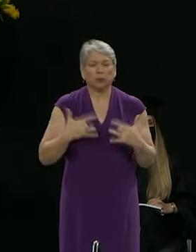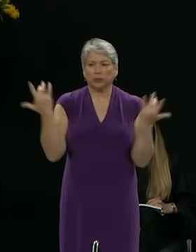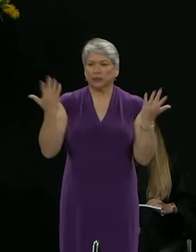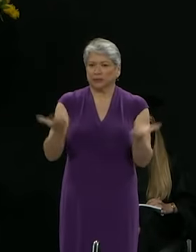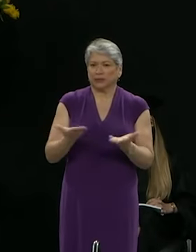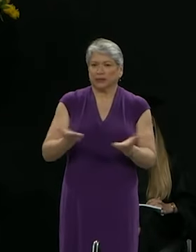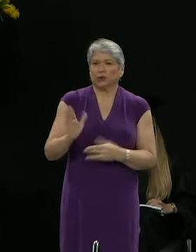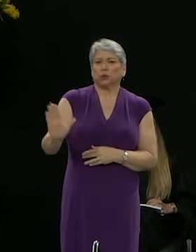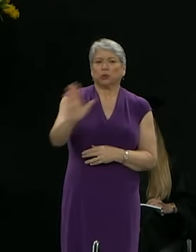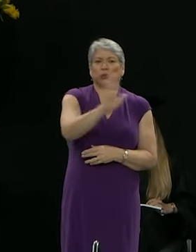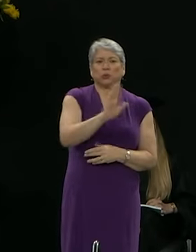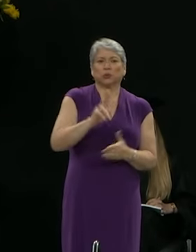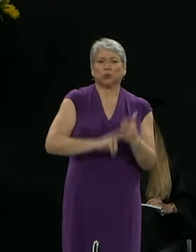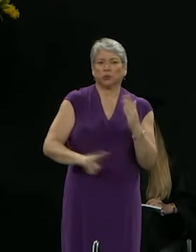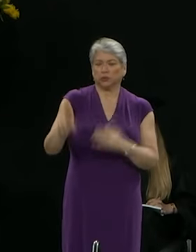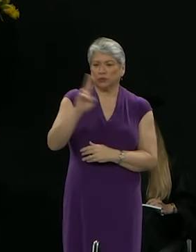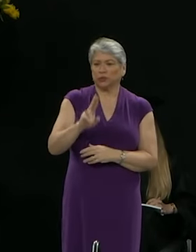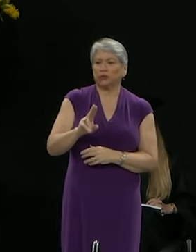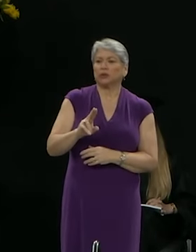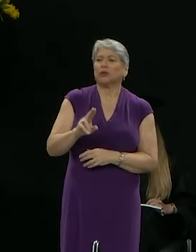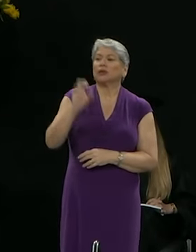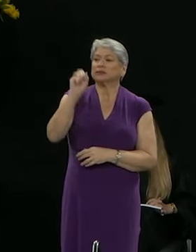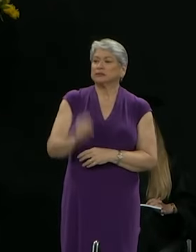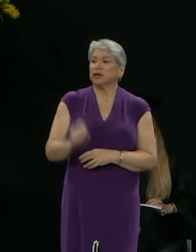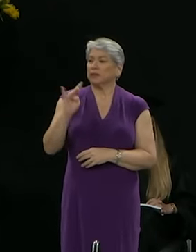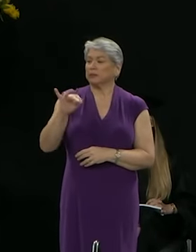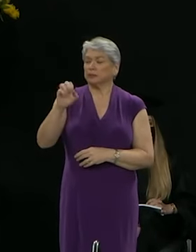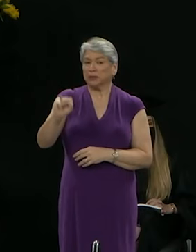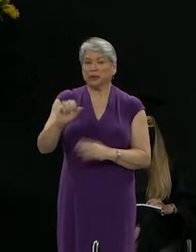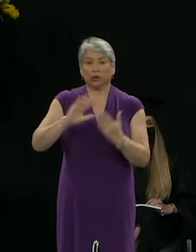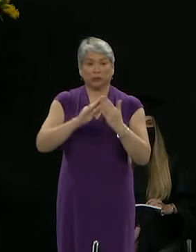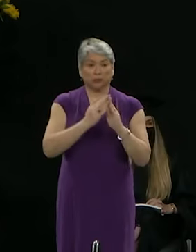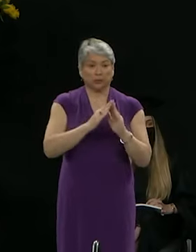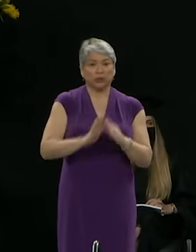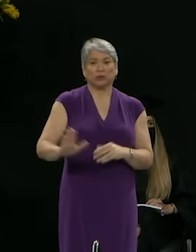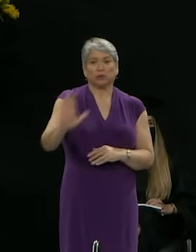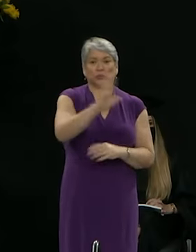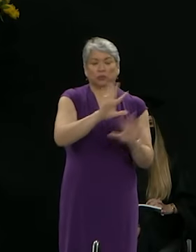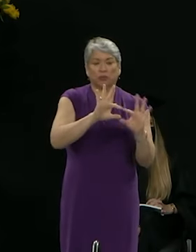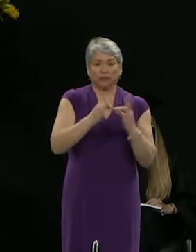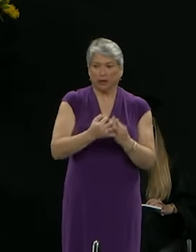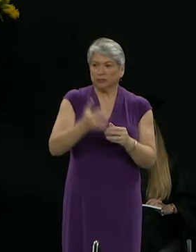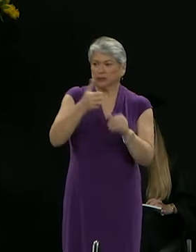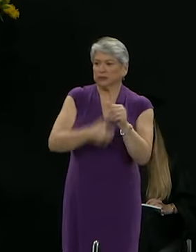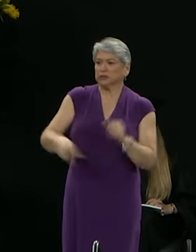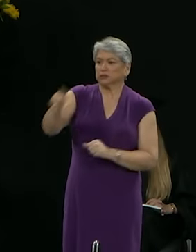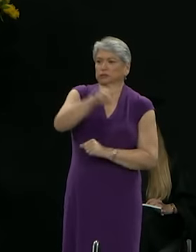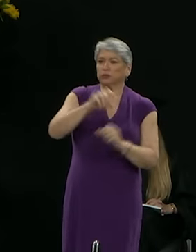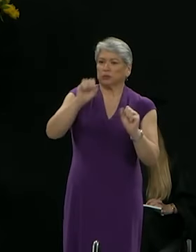The Southern Miss community is your family, and each of you can make a difference in the future of our University.